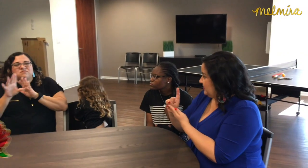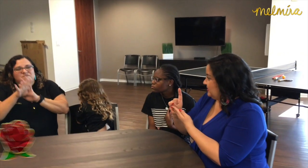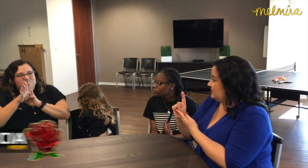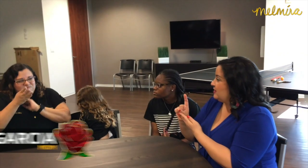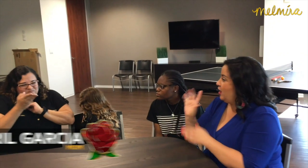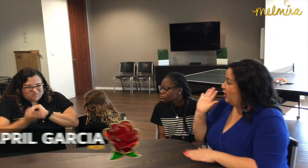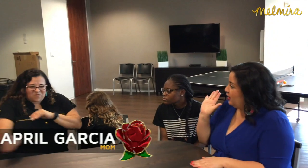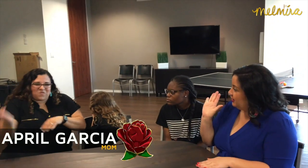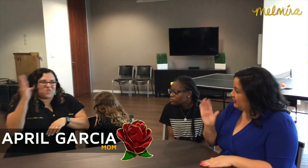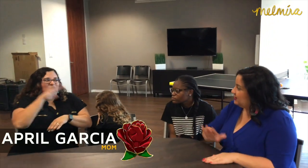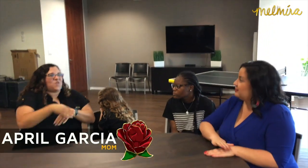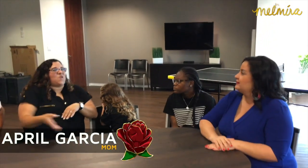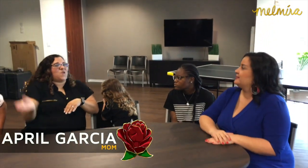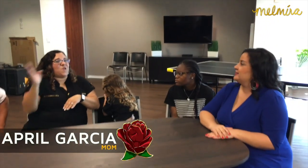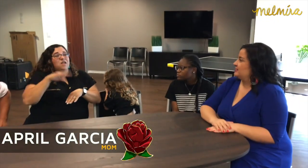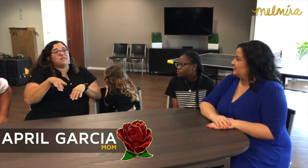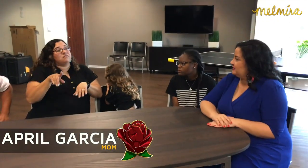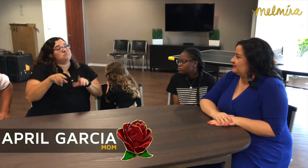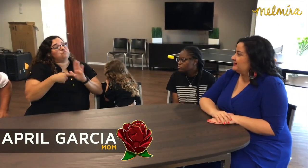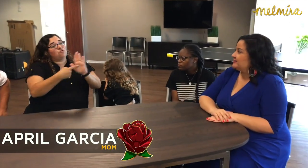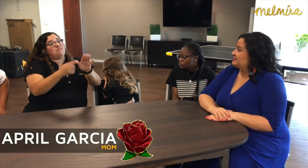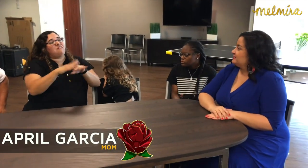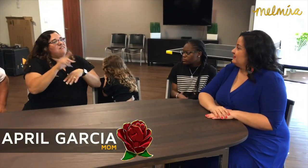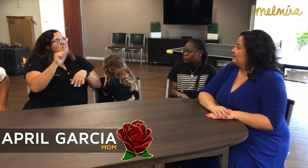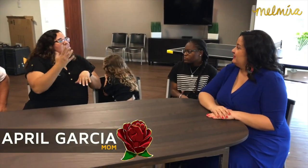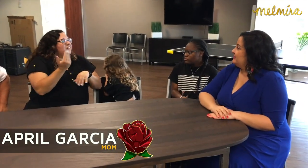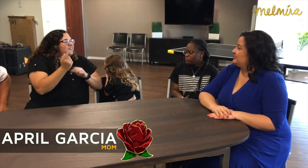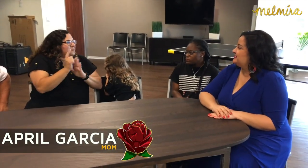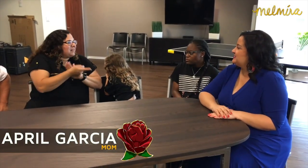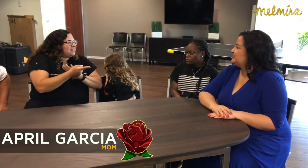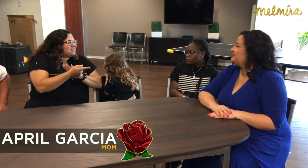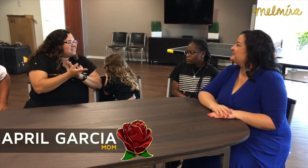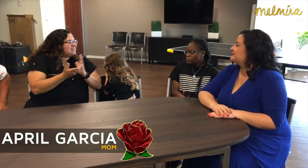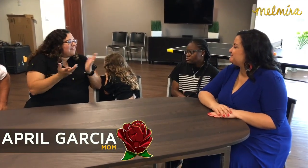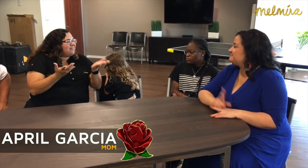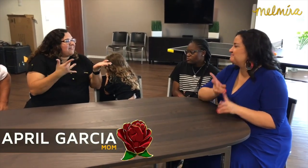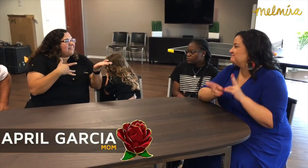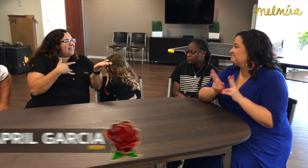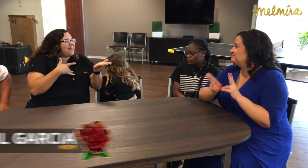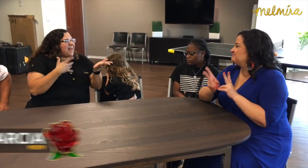They filmed us all day nonstop. They only showed 15 minutes of us on TV. They edited out most of it.